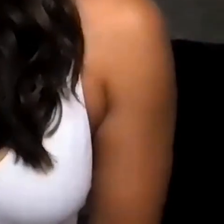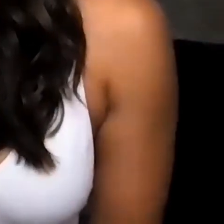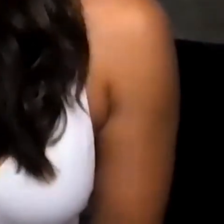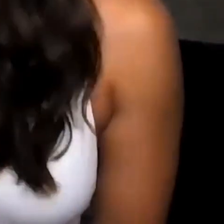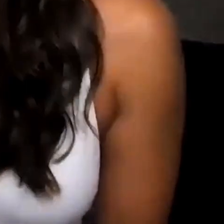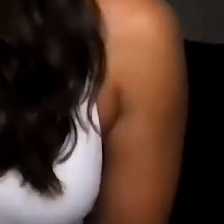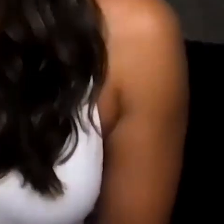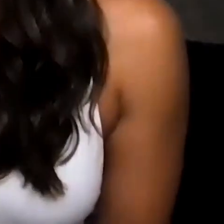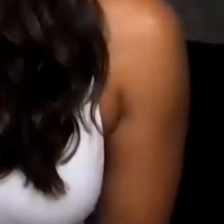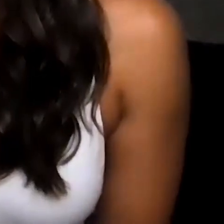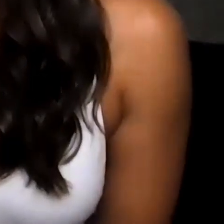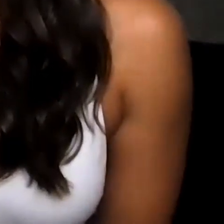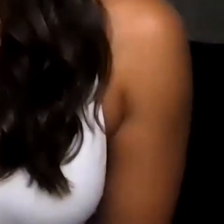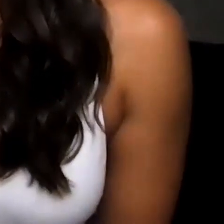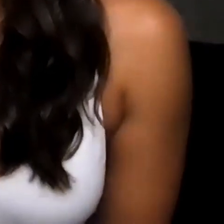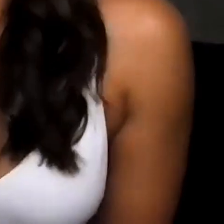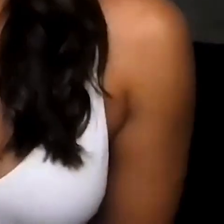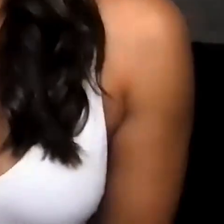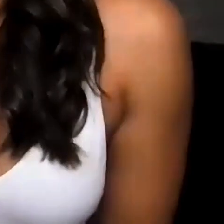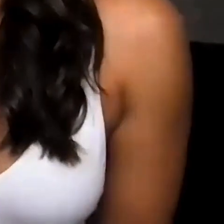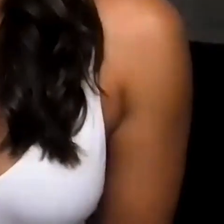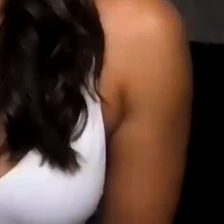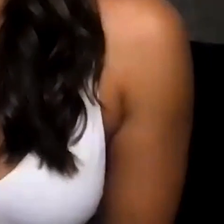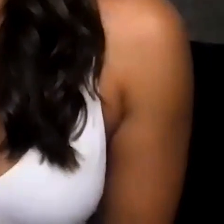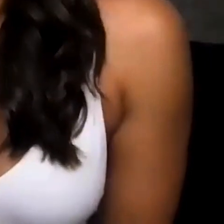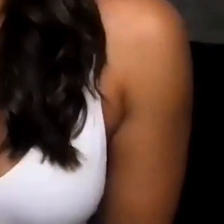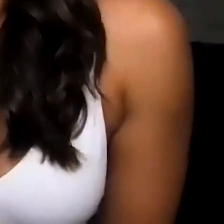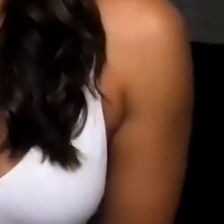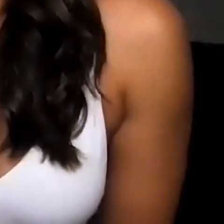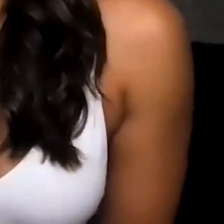Bye, guys. Bye. Love you all. Thank you for having me so much. I really appreciate you, thank you.